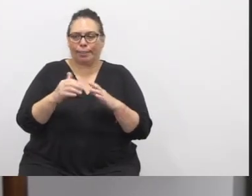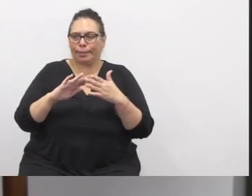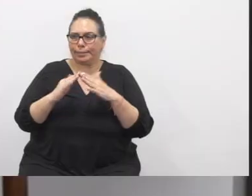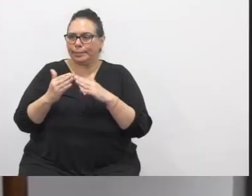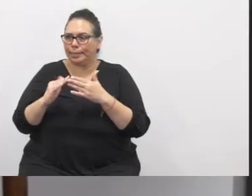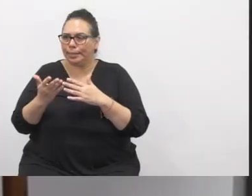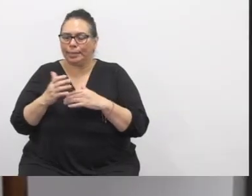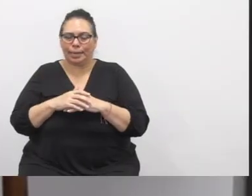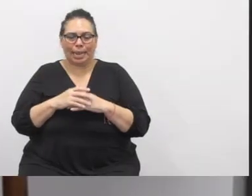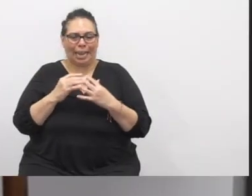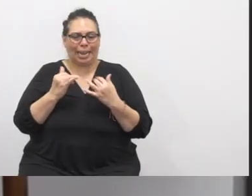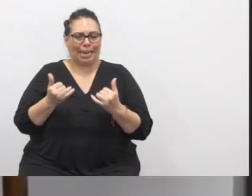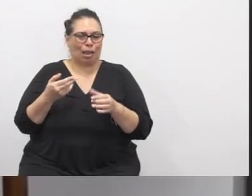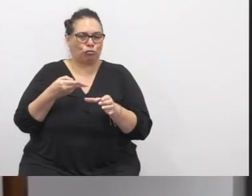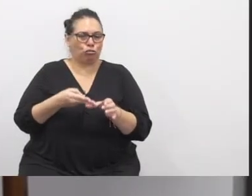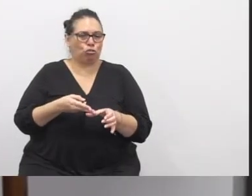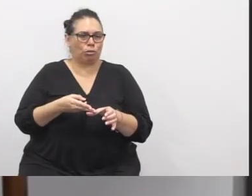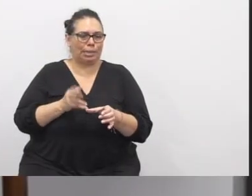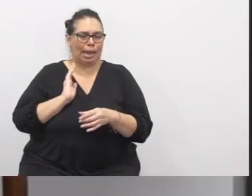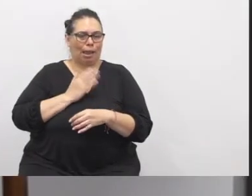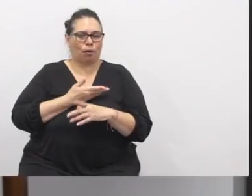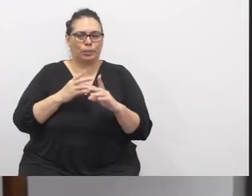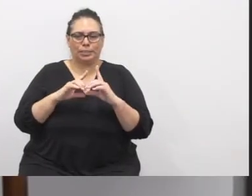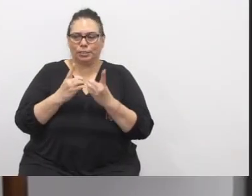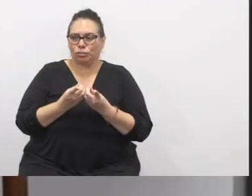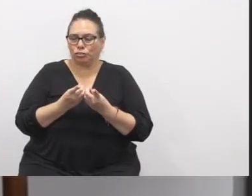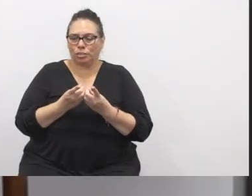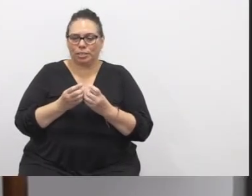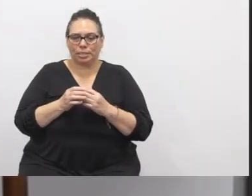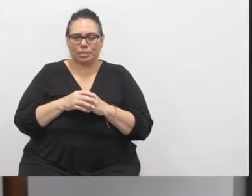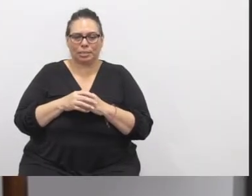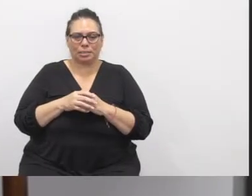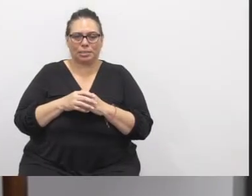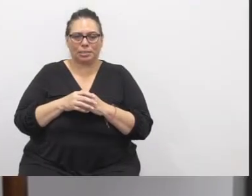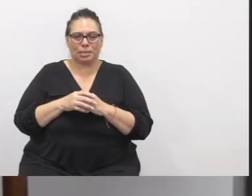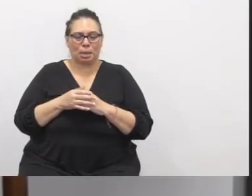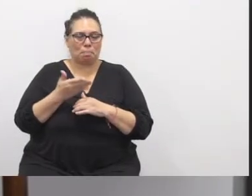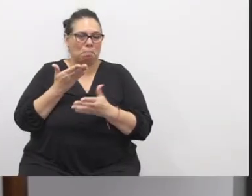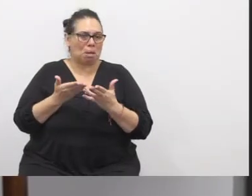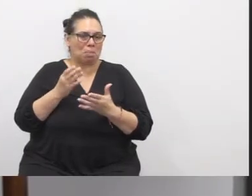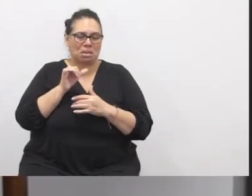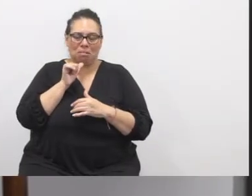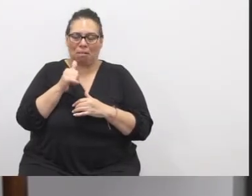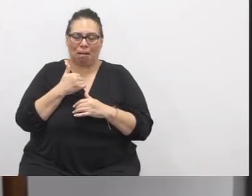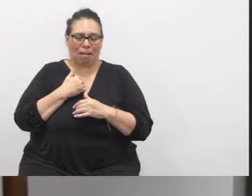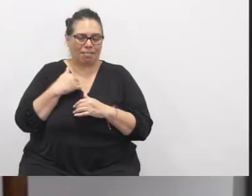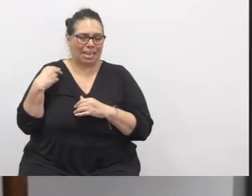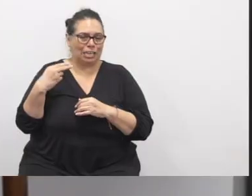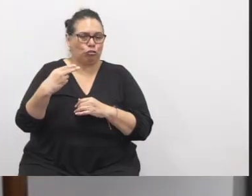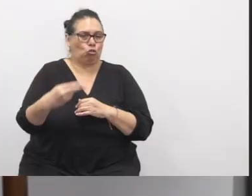and have now joined the Long Beach Unified School District and don't have that historical relationship